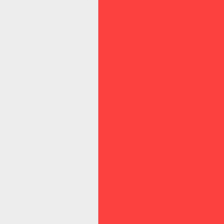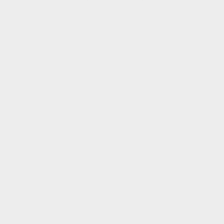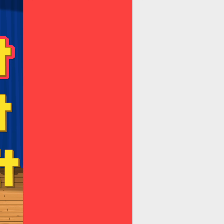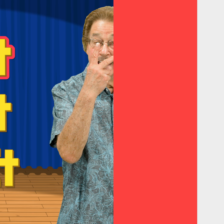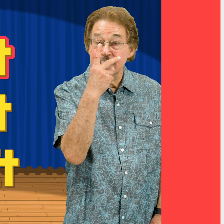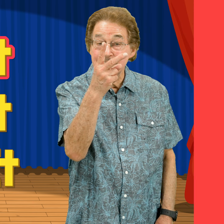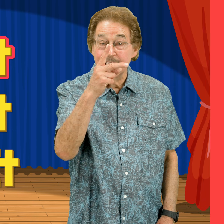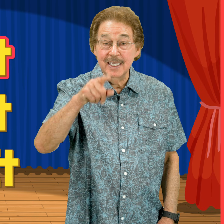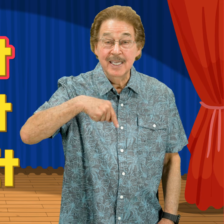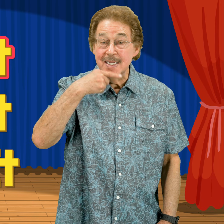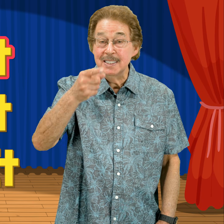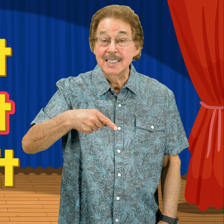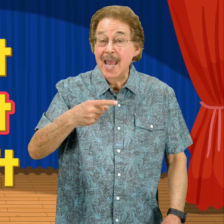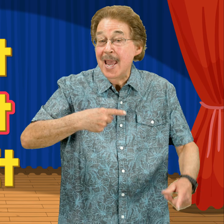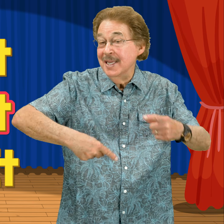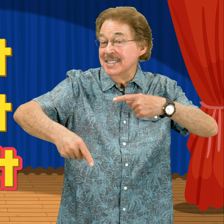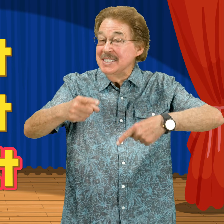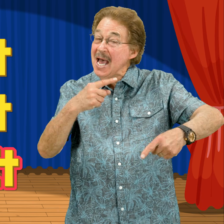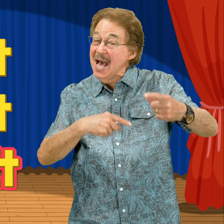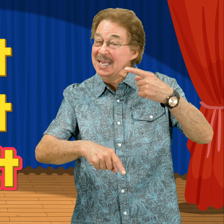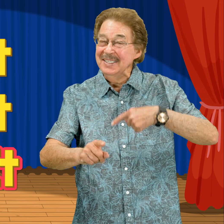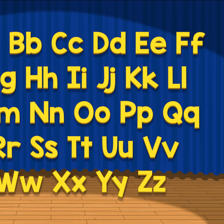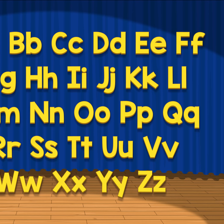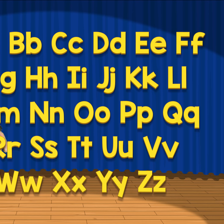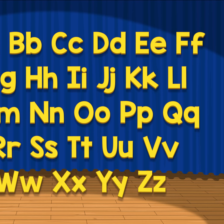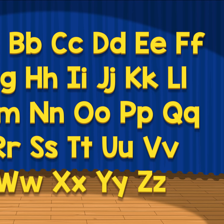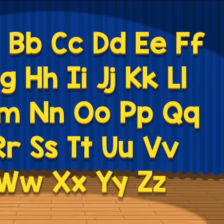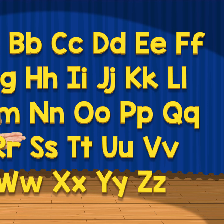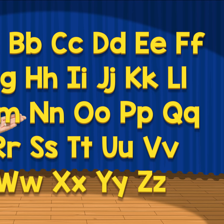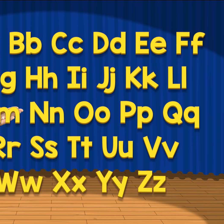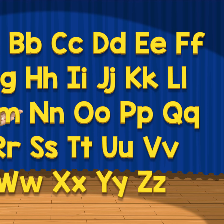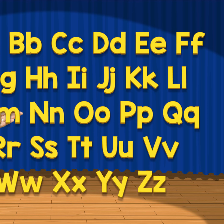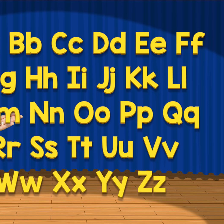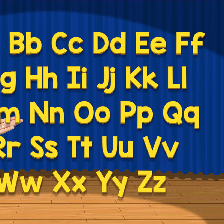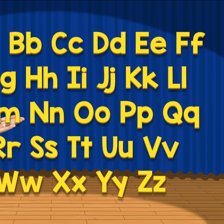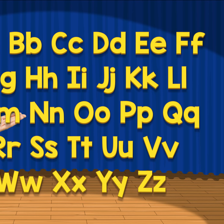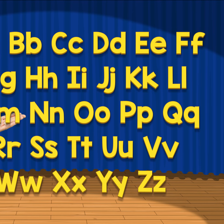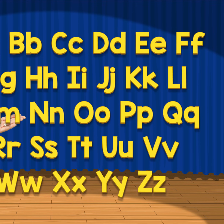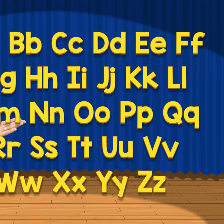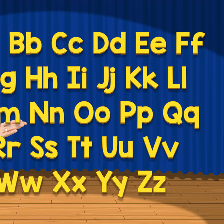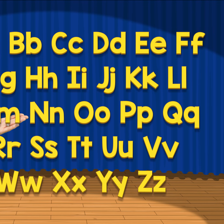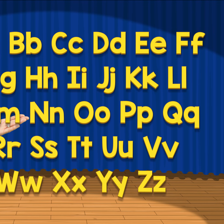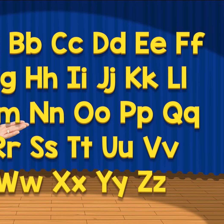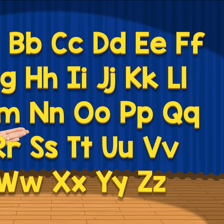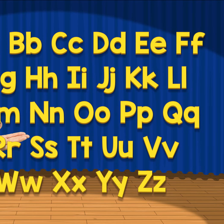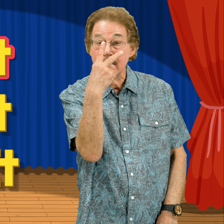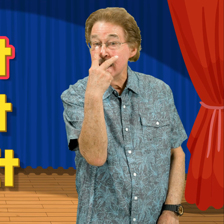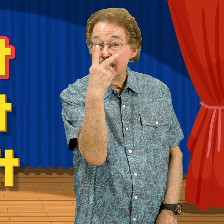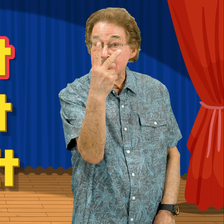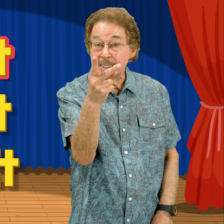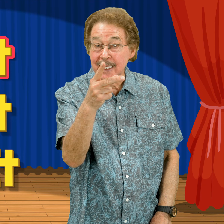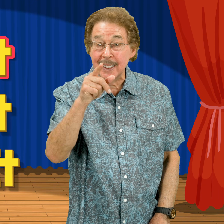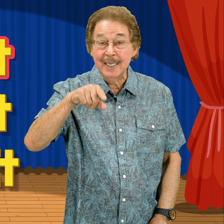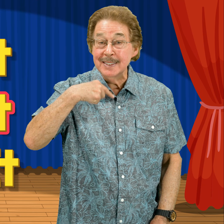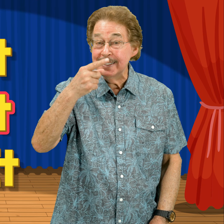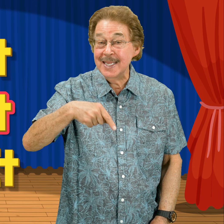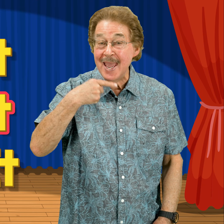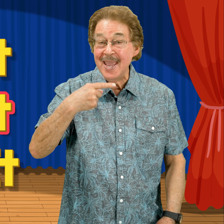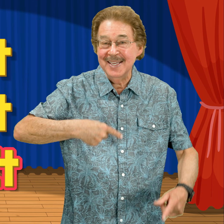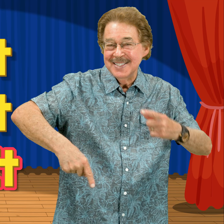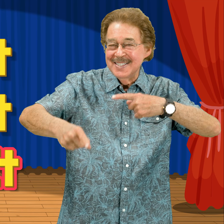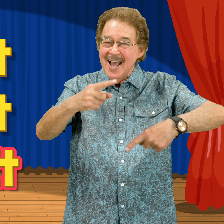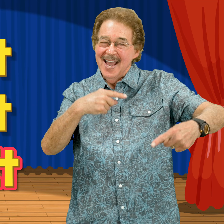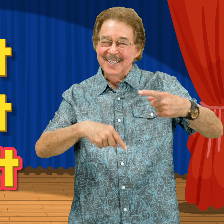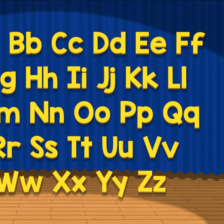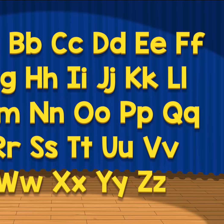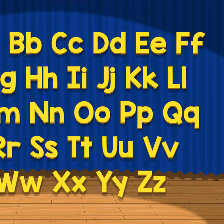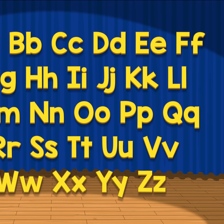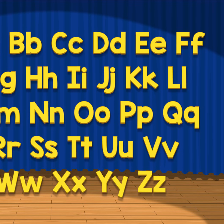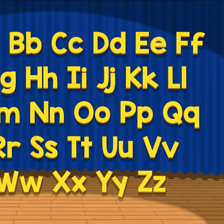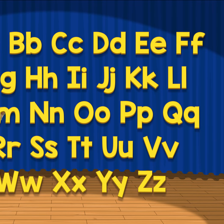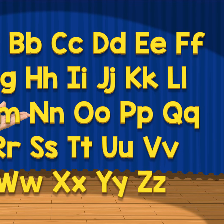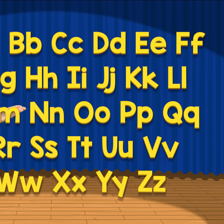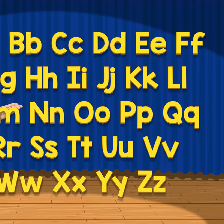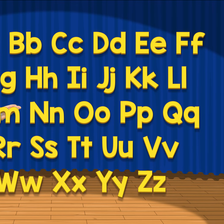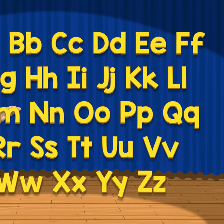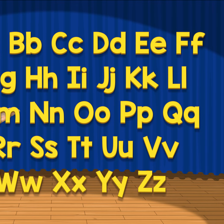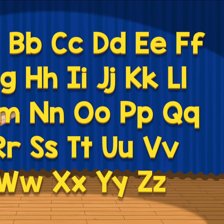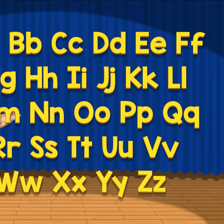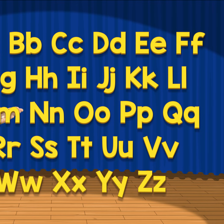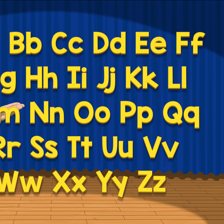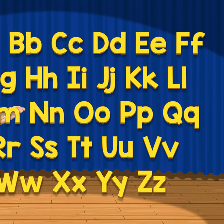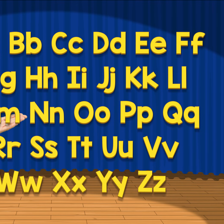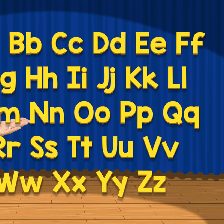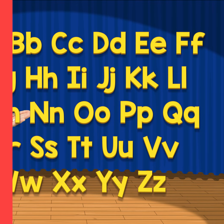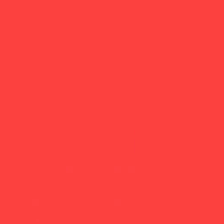See it, Say it, Sign it The letters of the alphabet